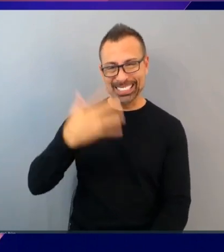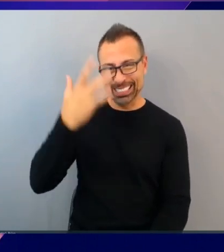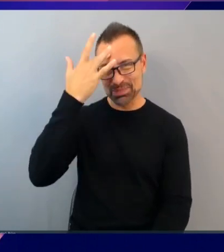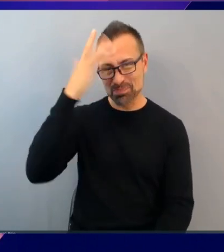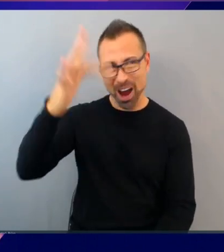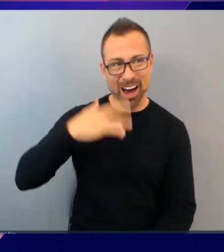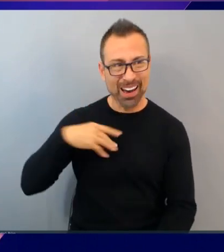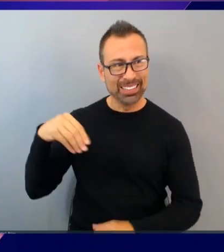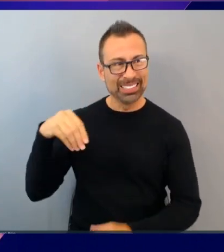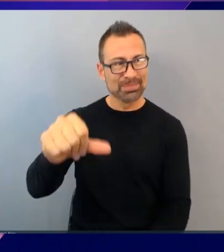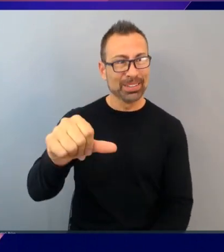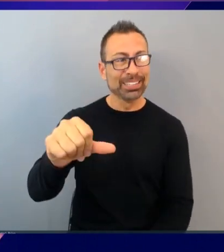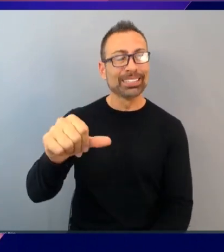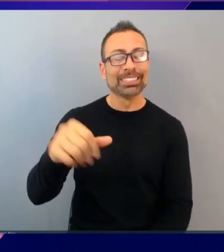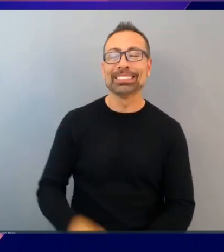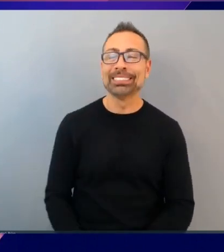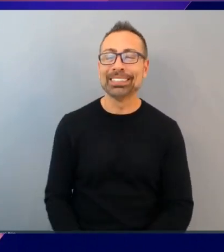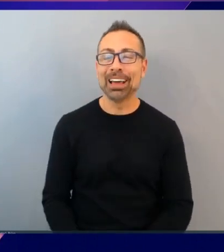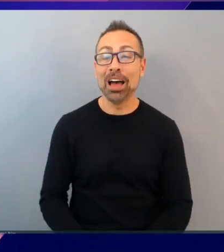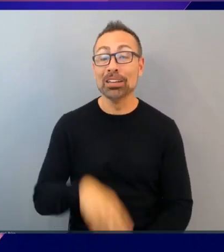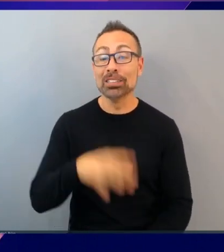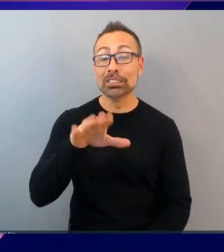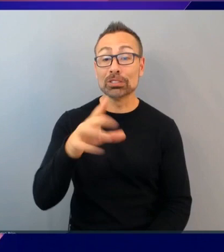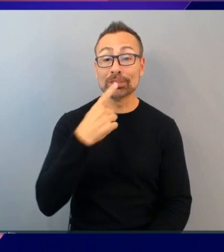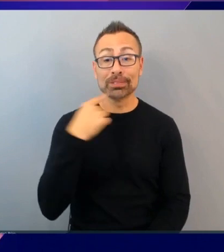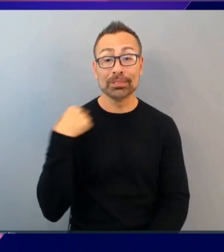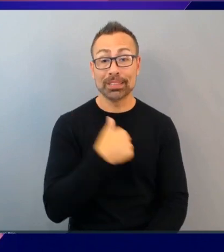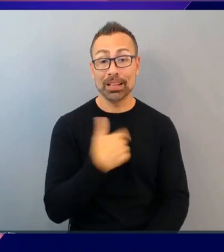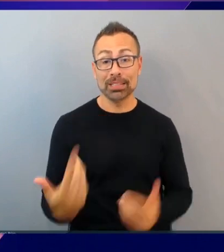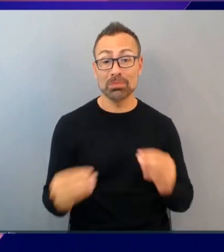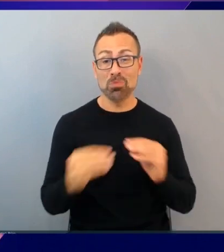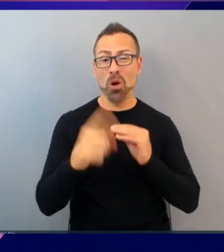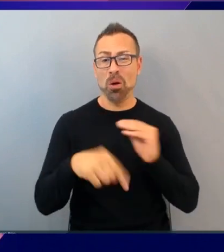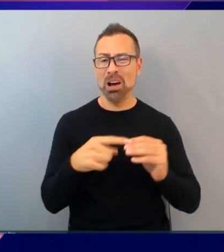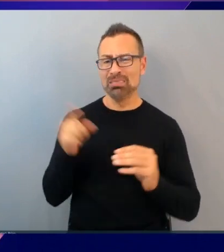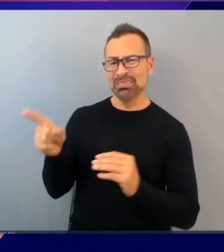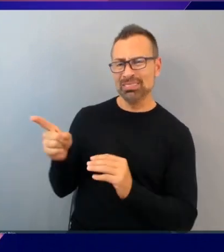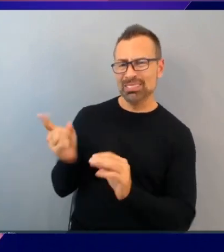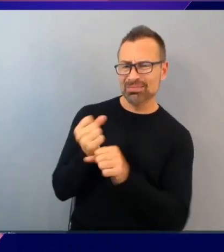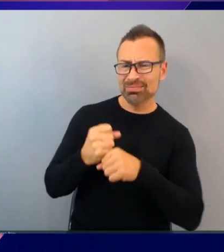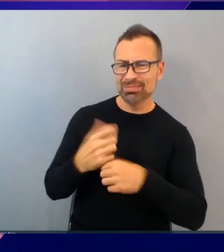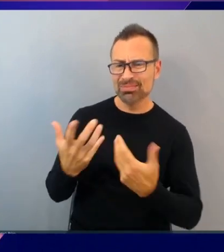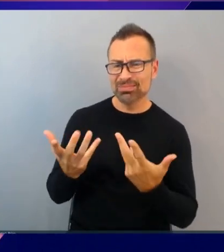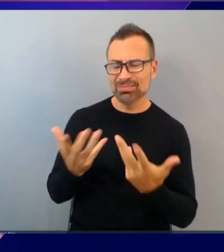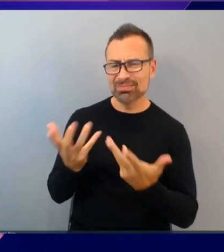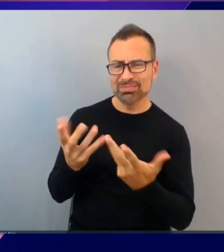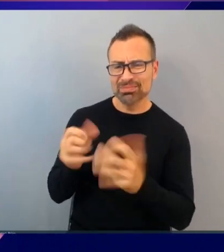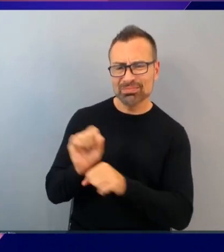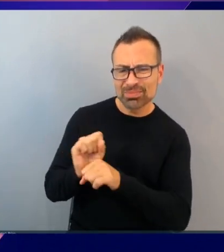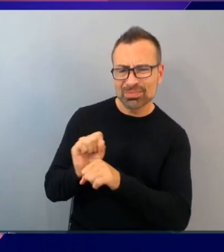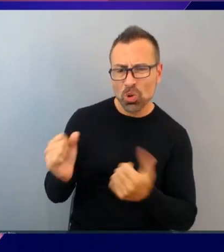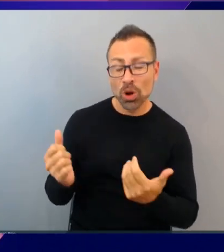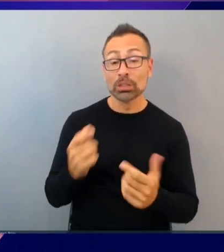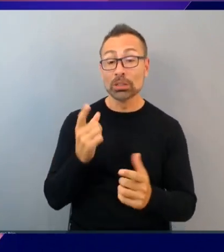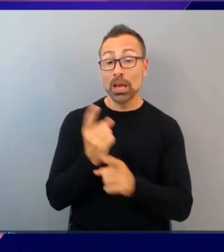So tell us more about how this works. Like, as a user, what happens when I actually exceed my quota?